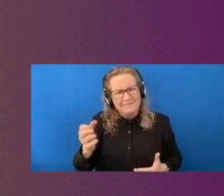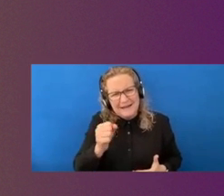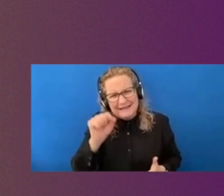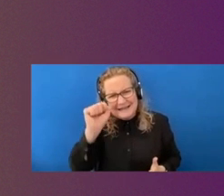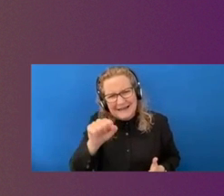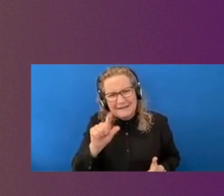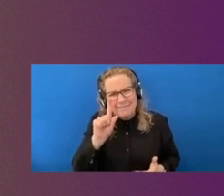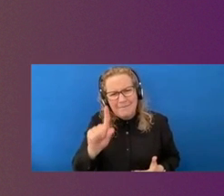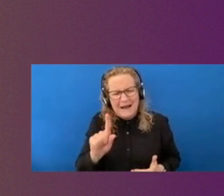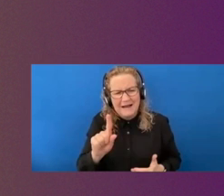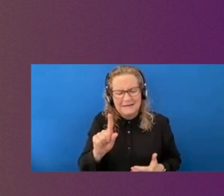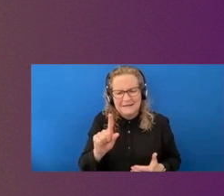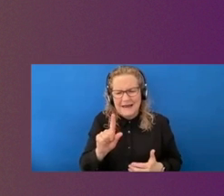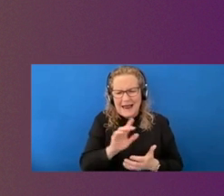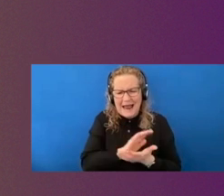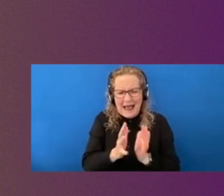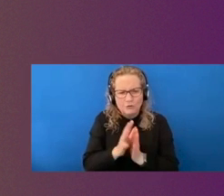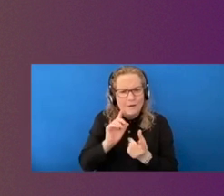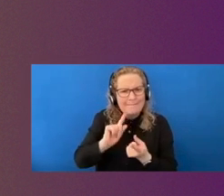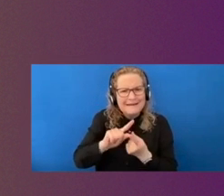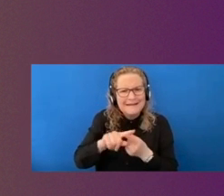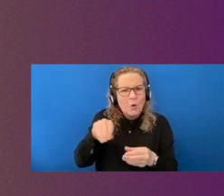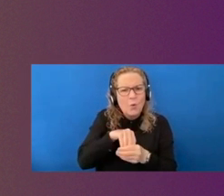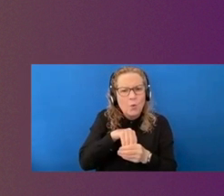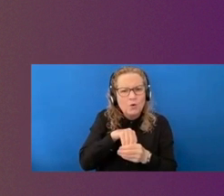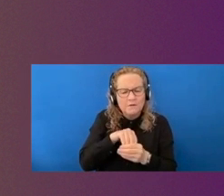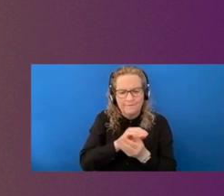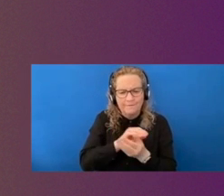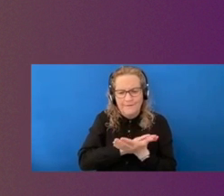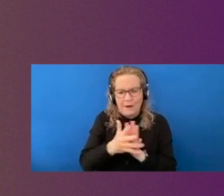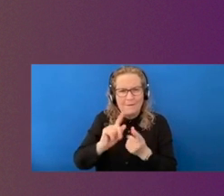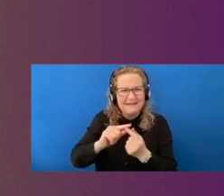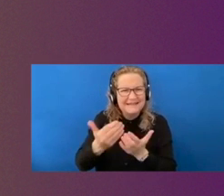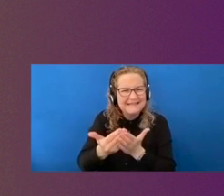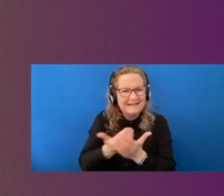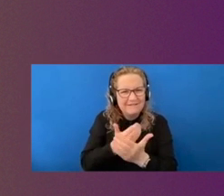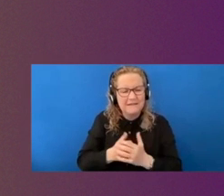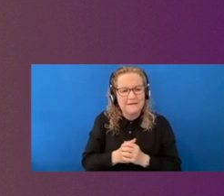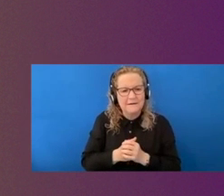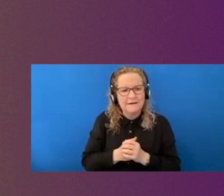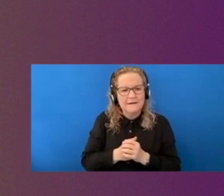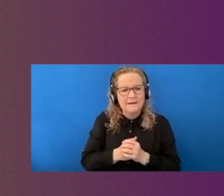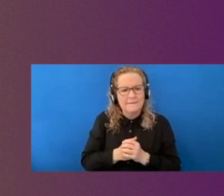that inclusion and elements of safety and I would say optimism for doing things differently that we